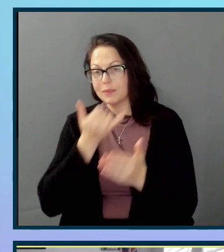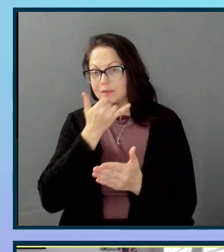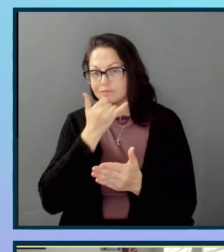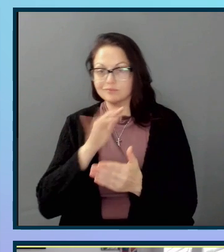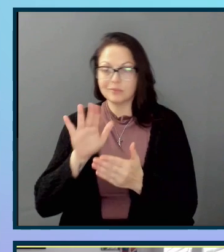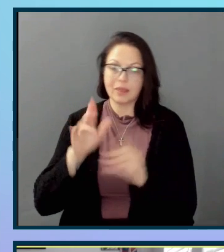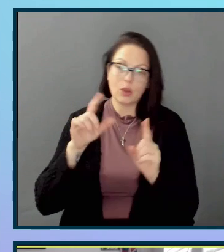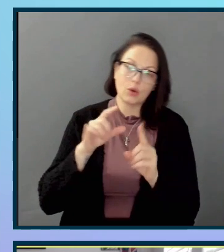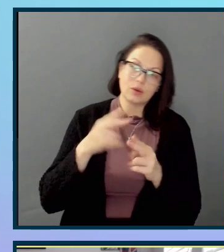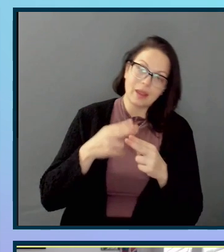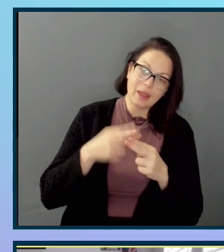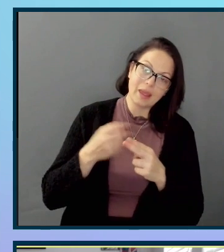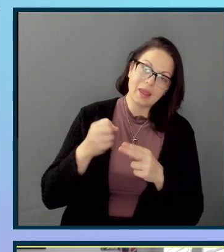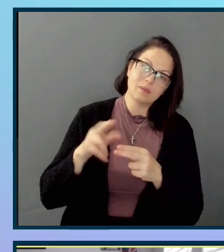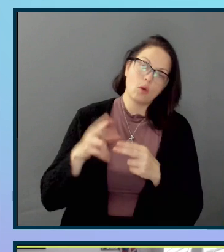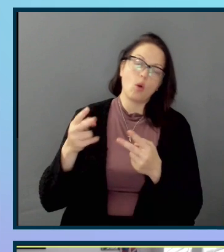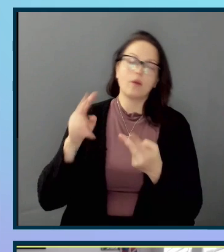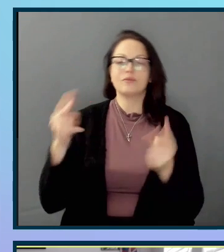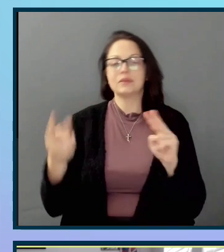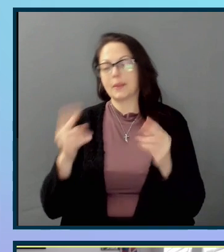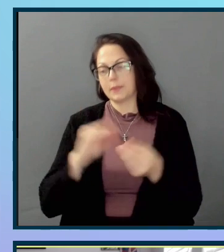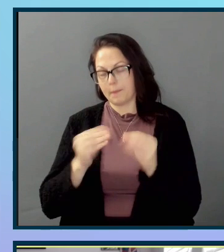or flip a number in their address.